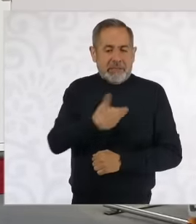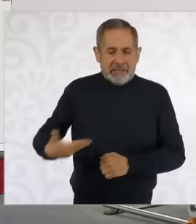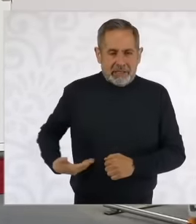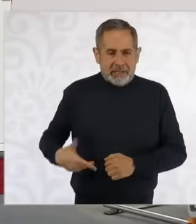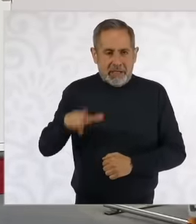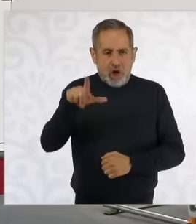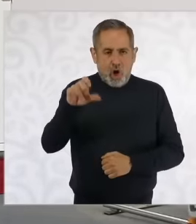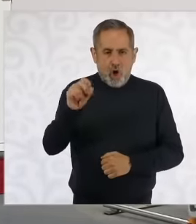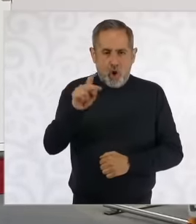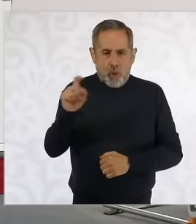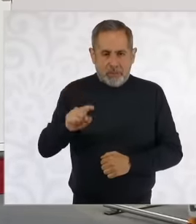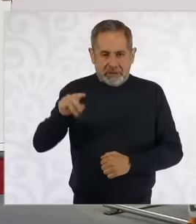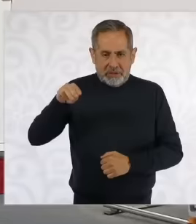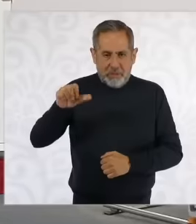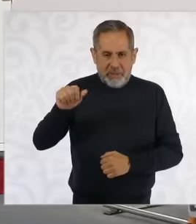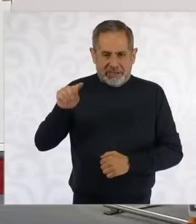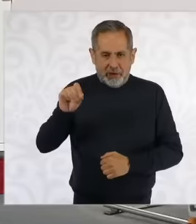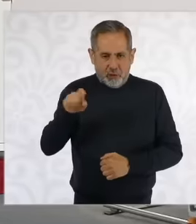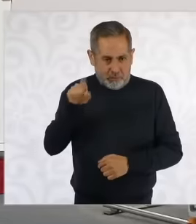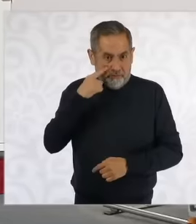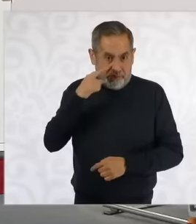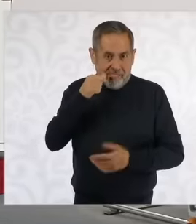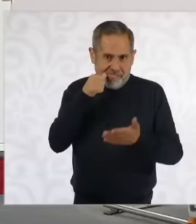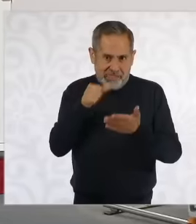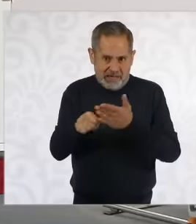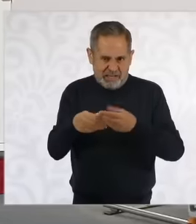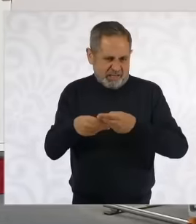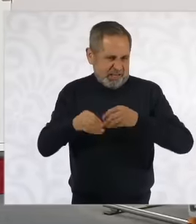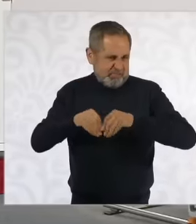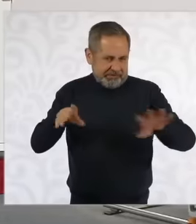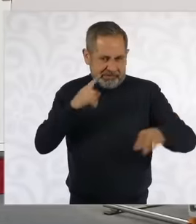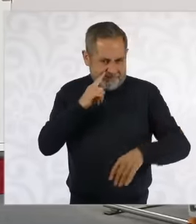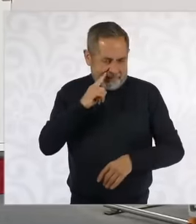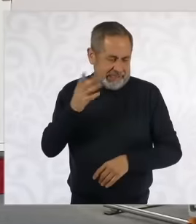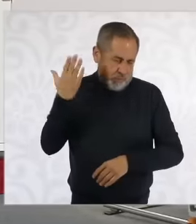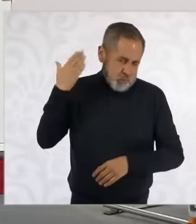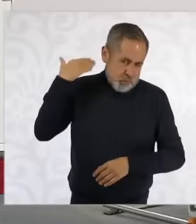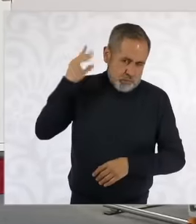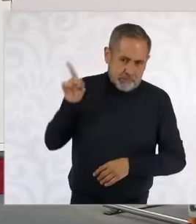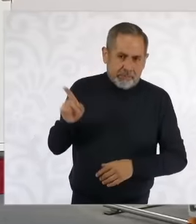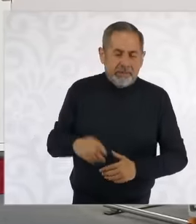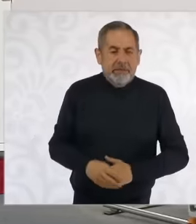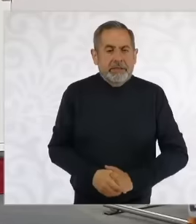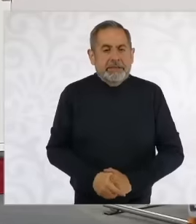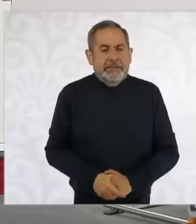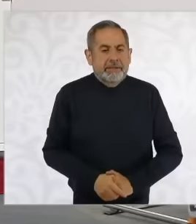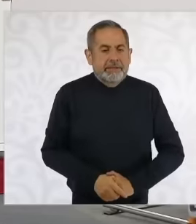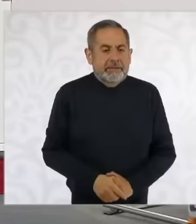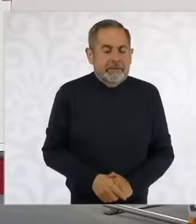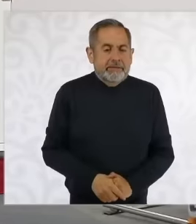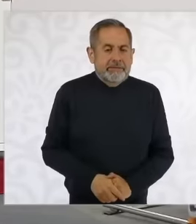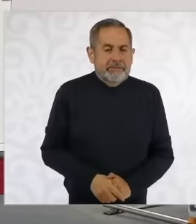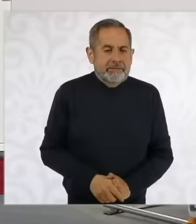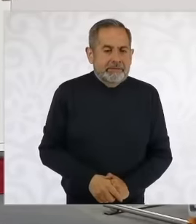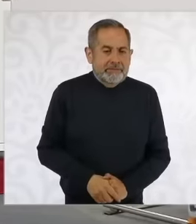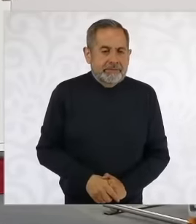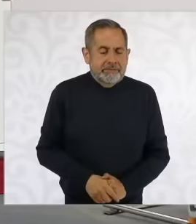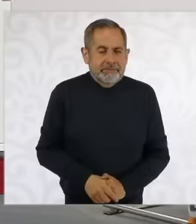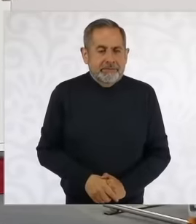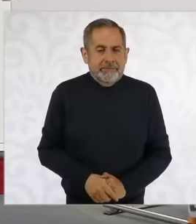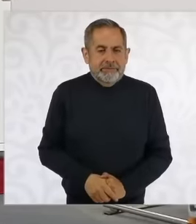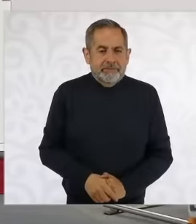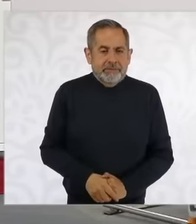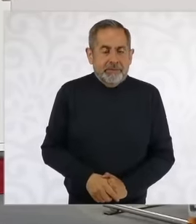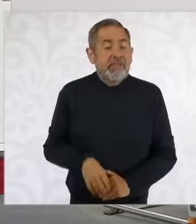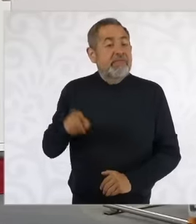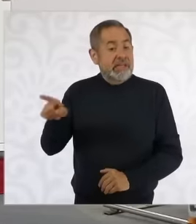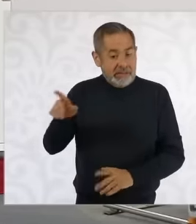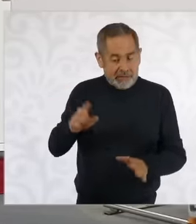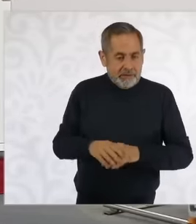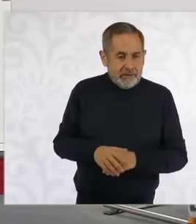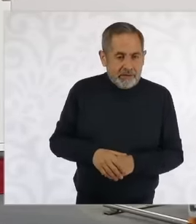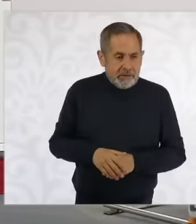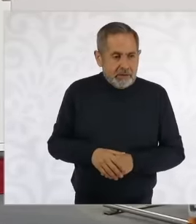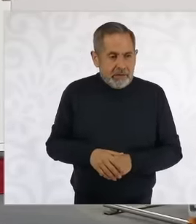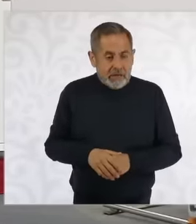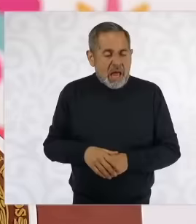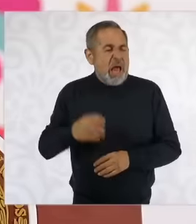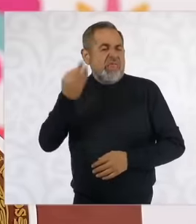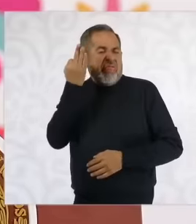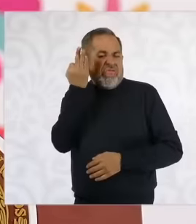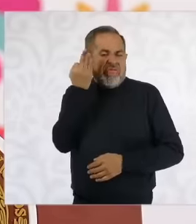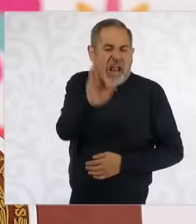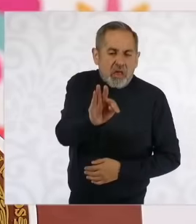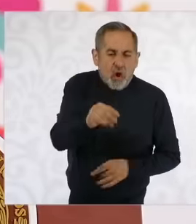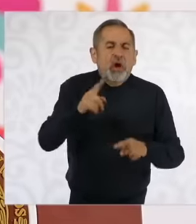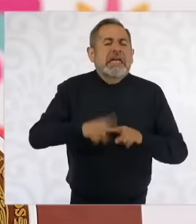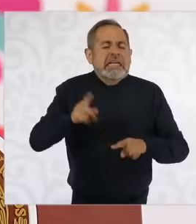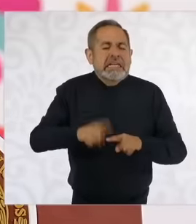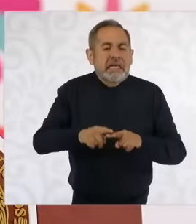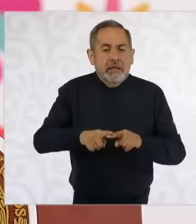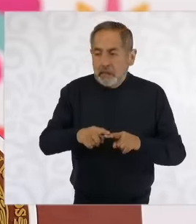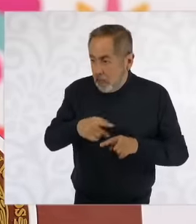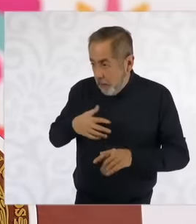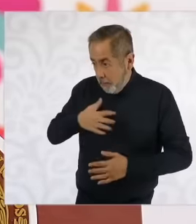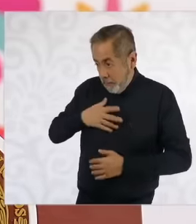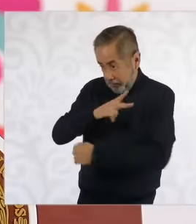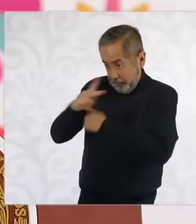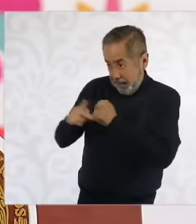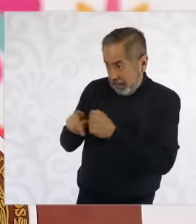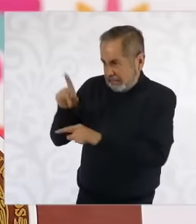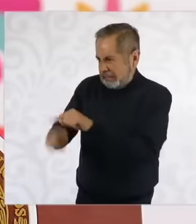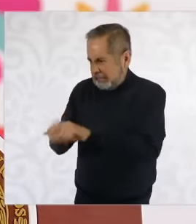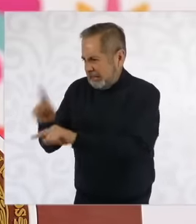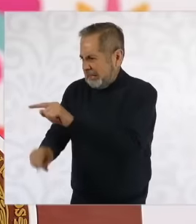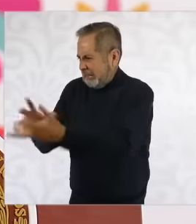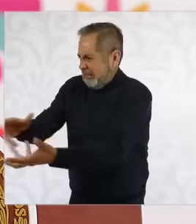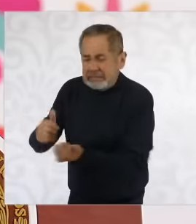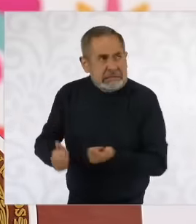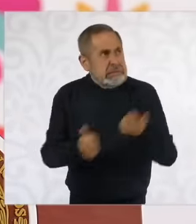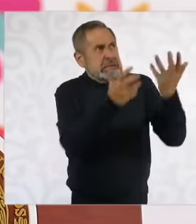later, only a traitor gives his country to foreigners. Mexicans can do